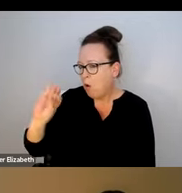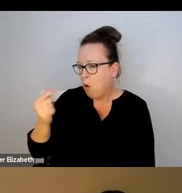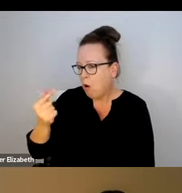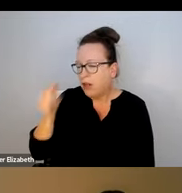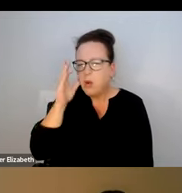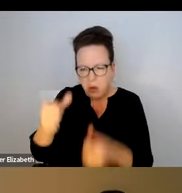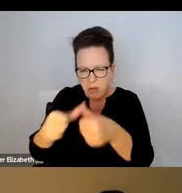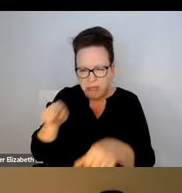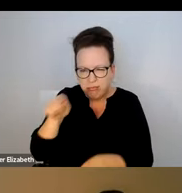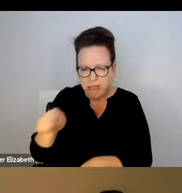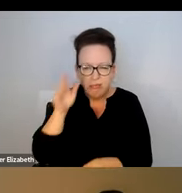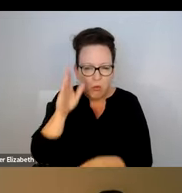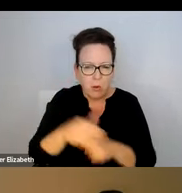AN EMAIL AT RTAG@BOSTONCIL.ORG.